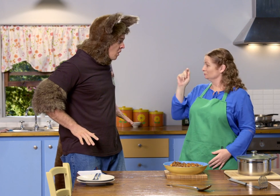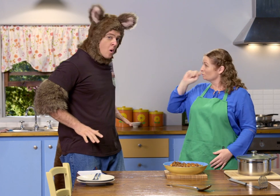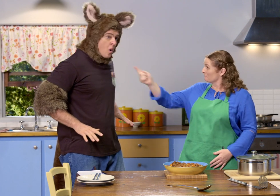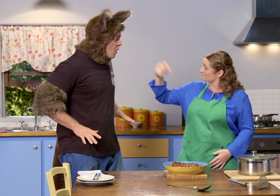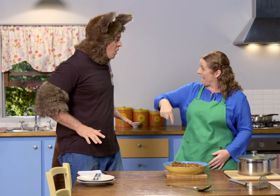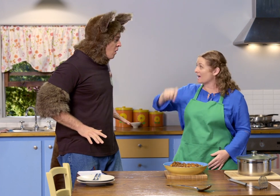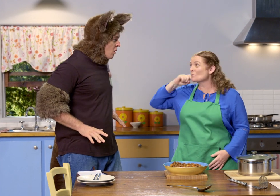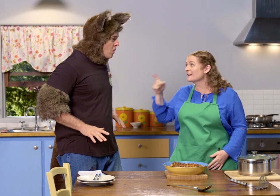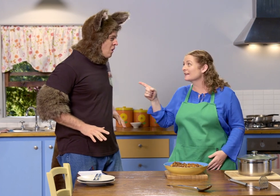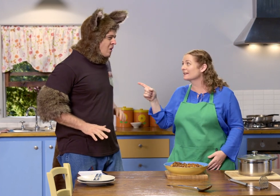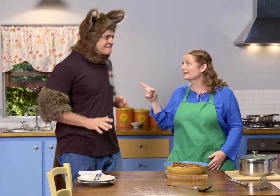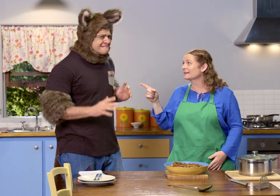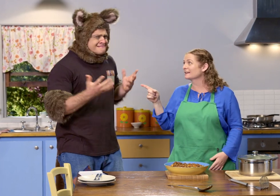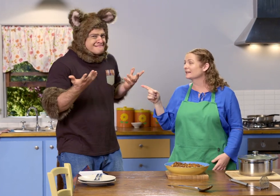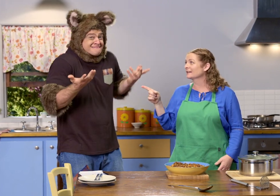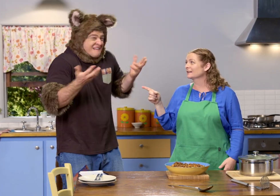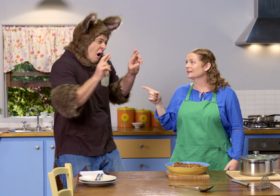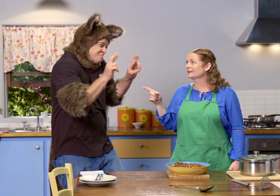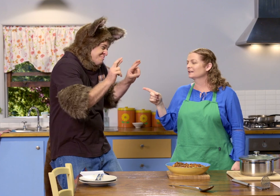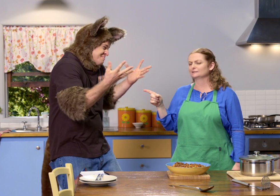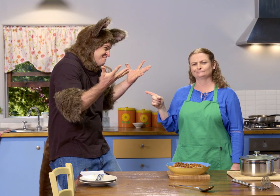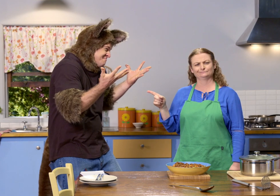Will you be back in time for lunch? I hope so.